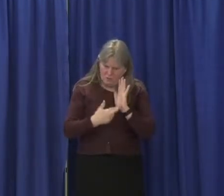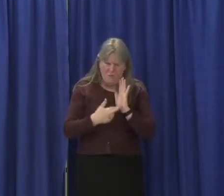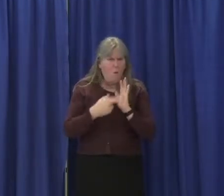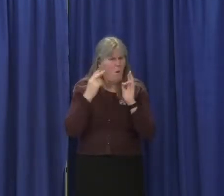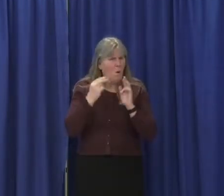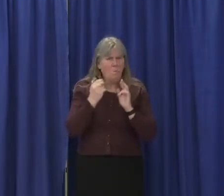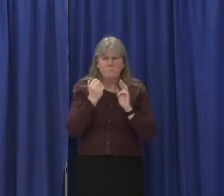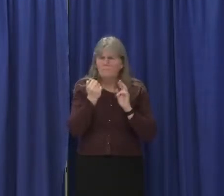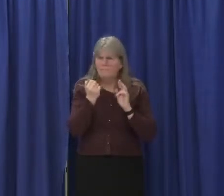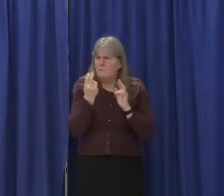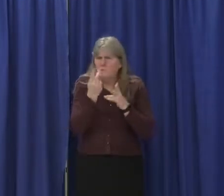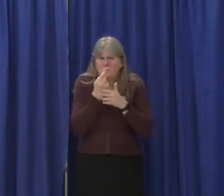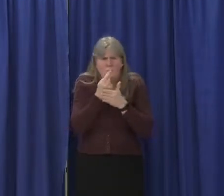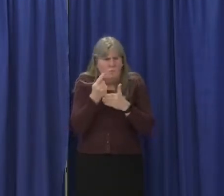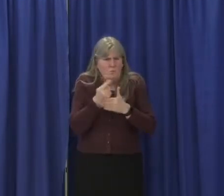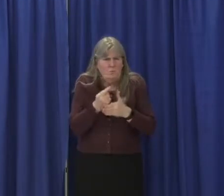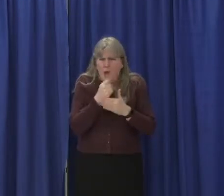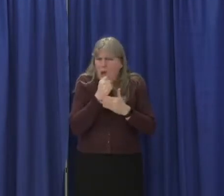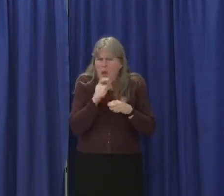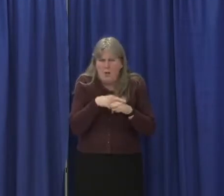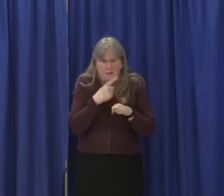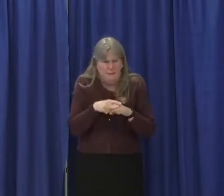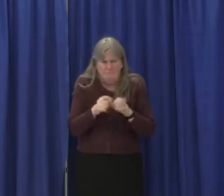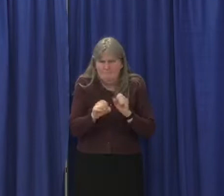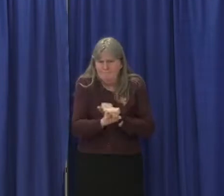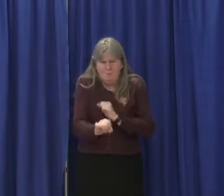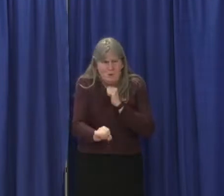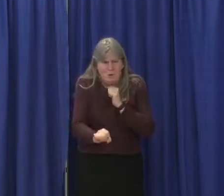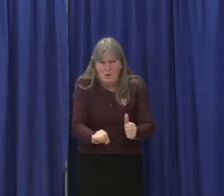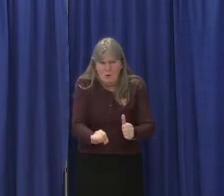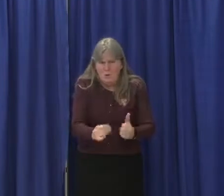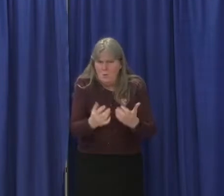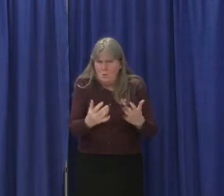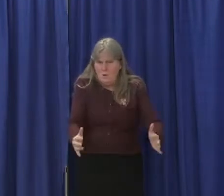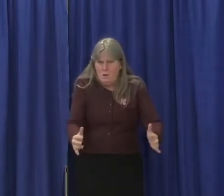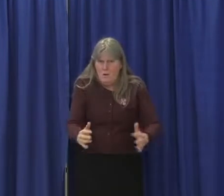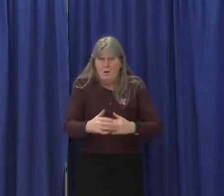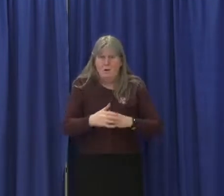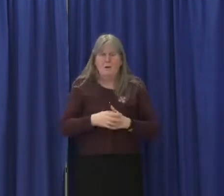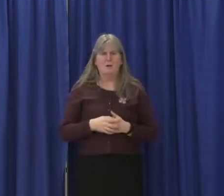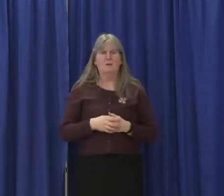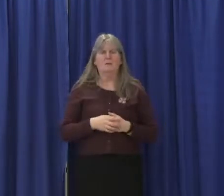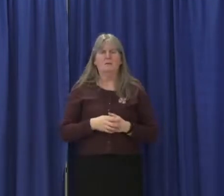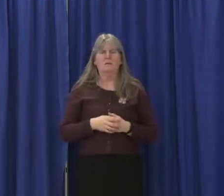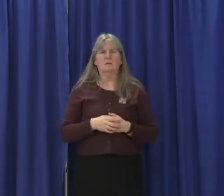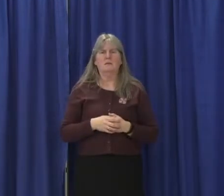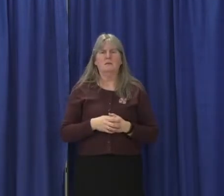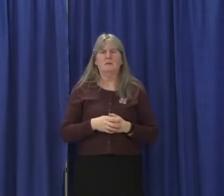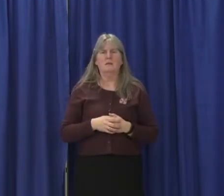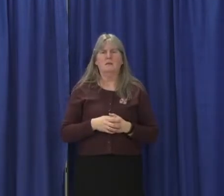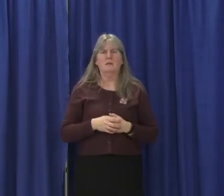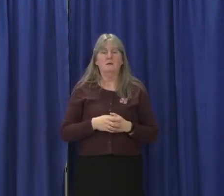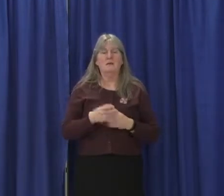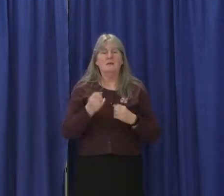hopefully it's not that long. And the good news is, again, we don't have anybody in the hospital beds right now.